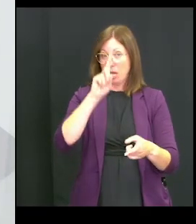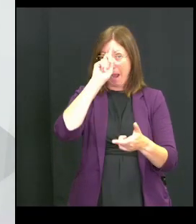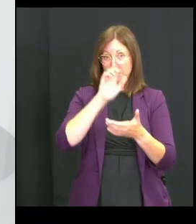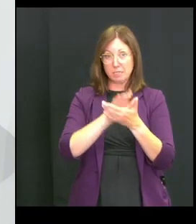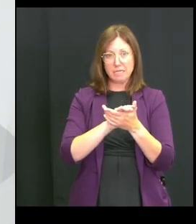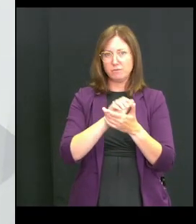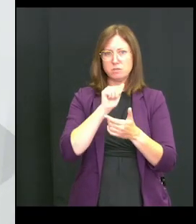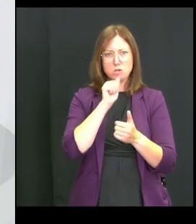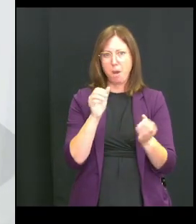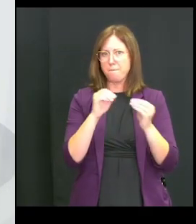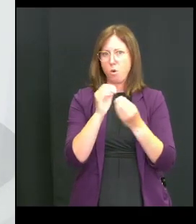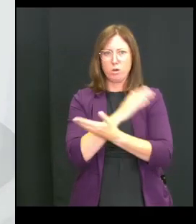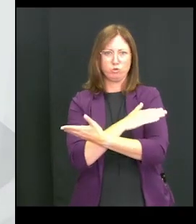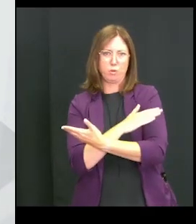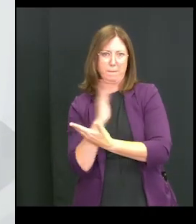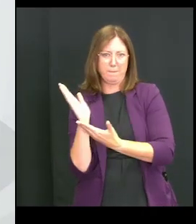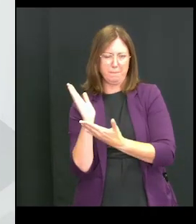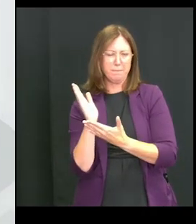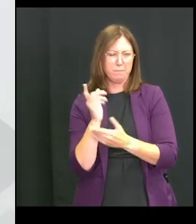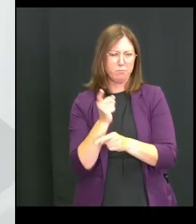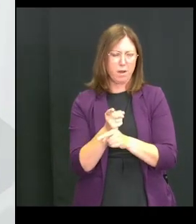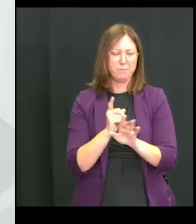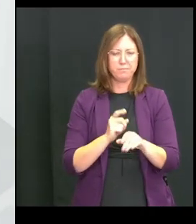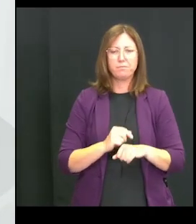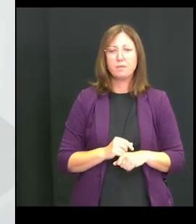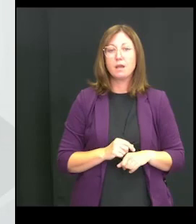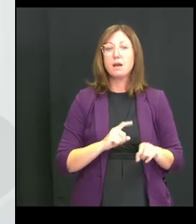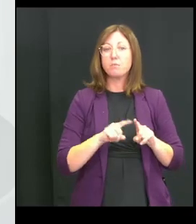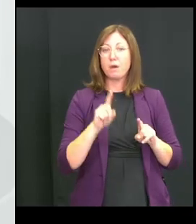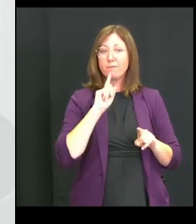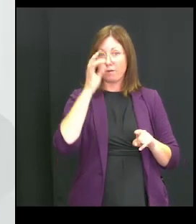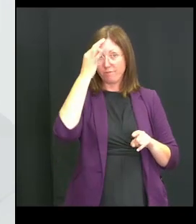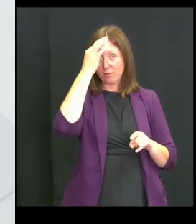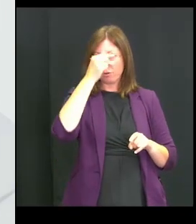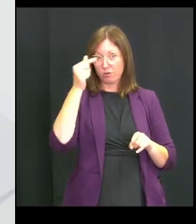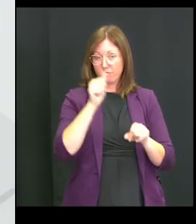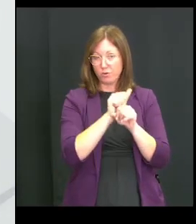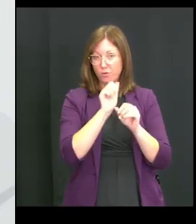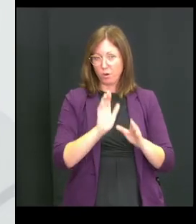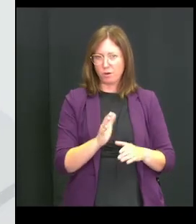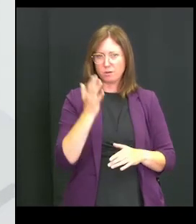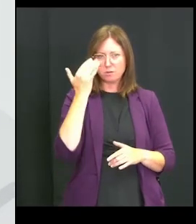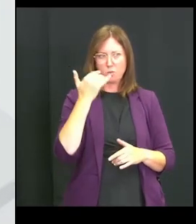And what's really important for public servants, and this is why I love the research and the data,